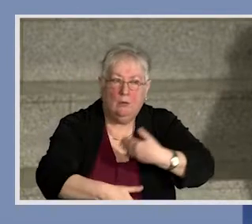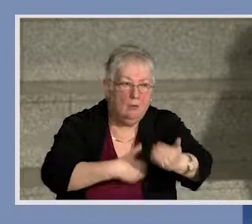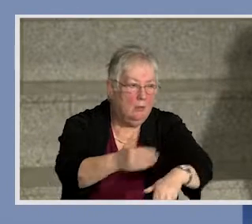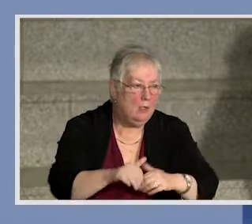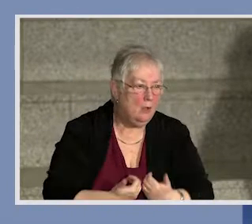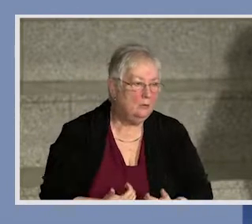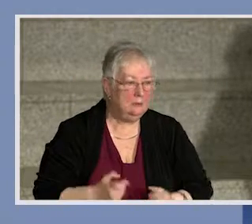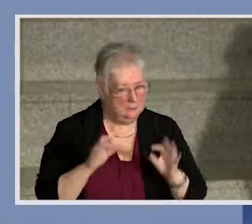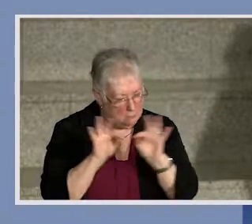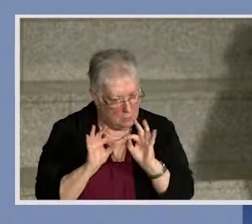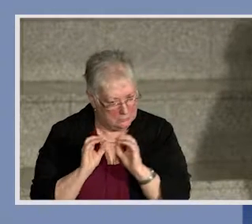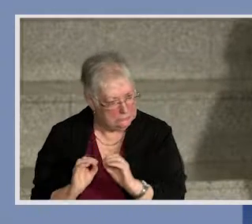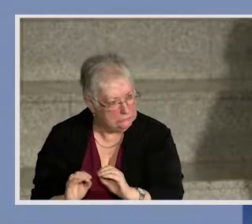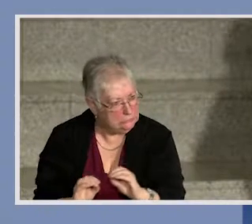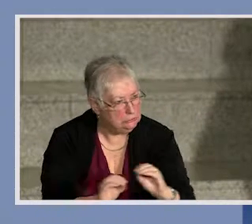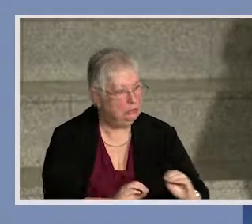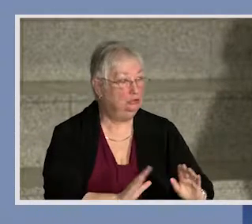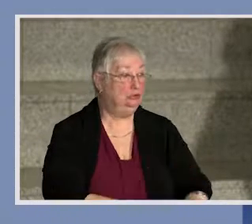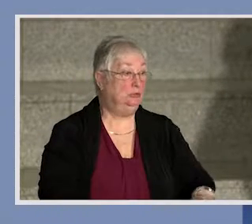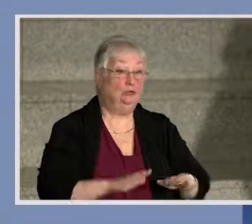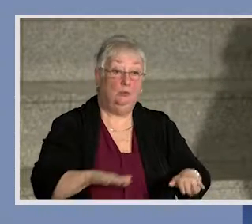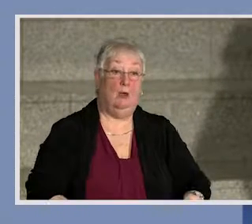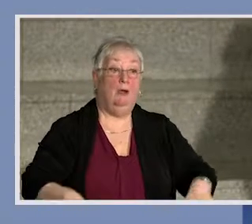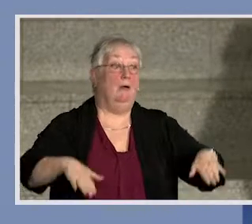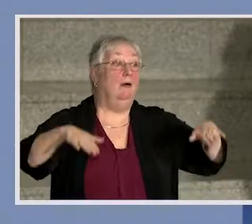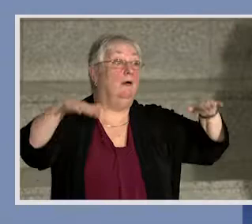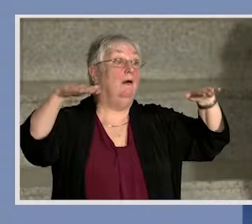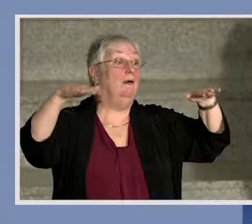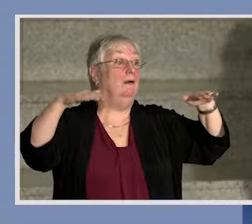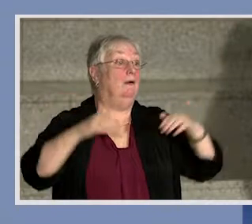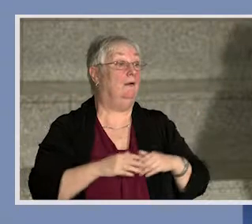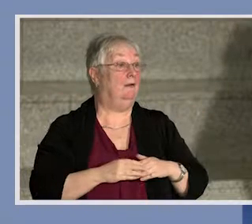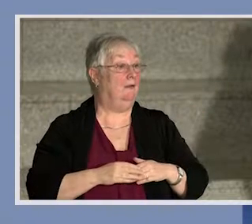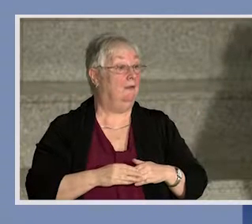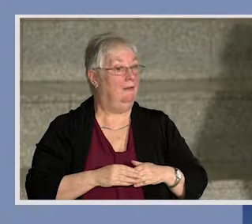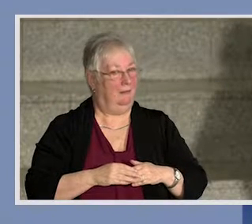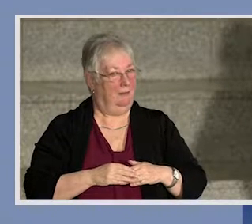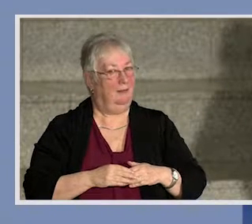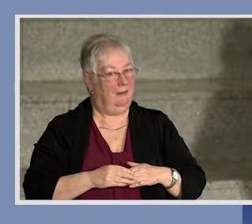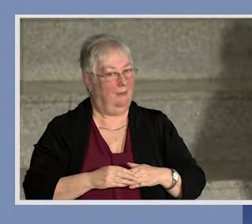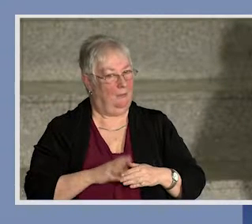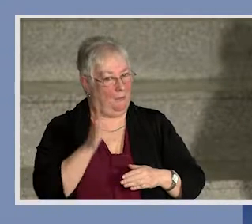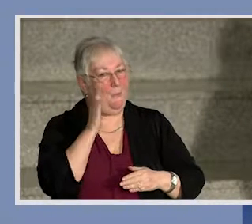IT IS THE FUEL THAT FEEDS THE DISTRICT'S ENGINE OF ECONOMIC GROWTH, AND THE SEED WHICH GIVES